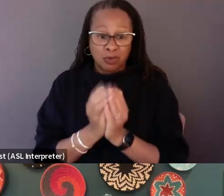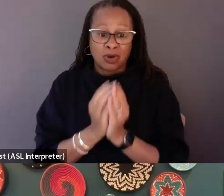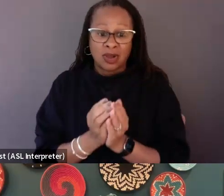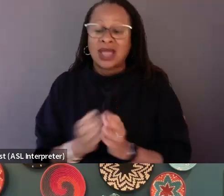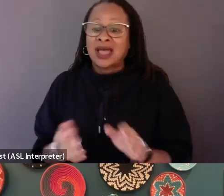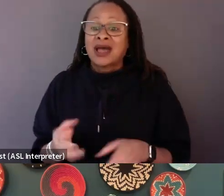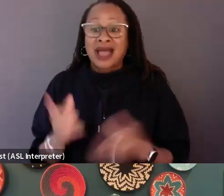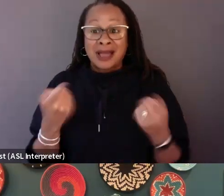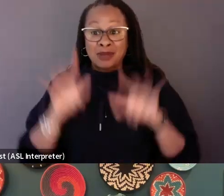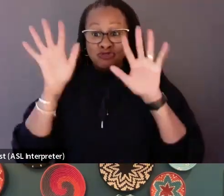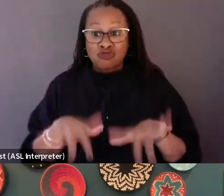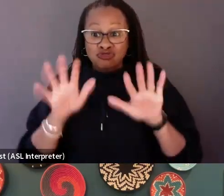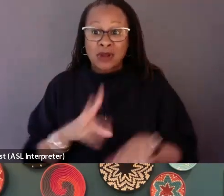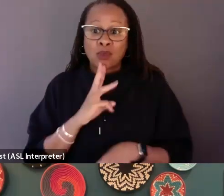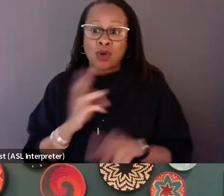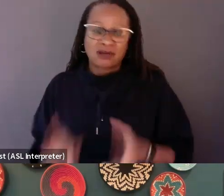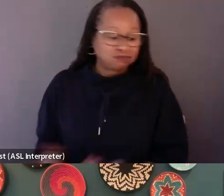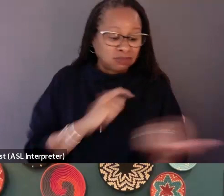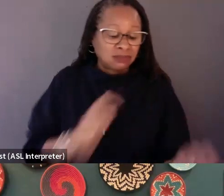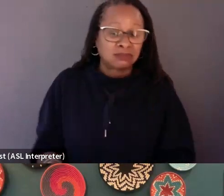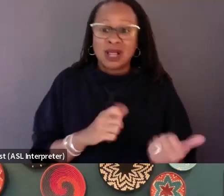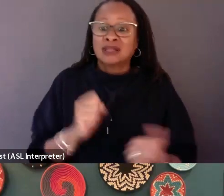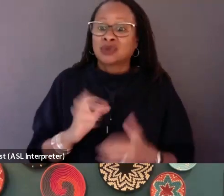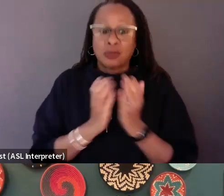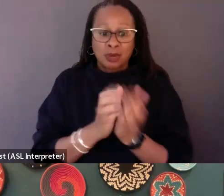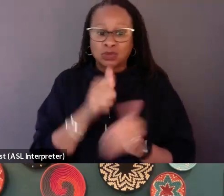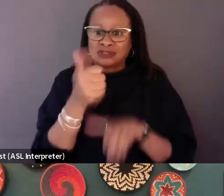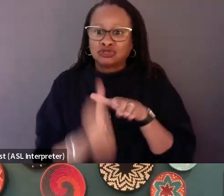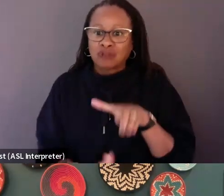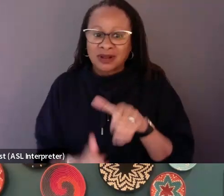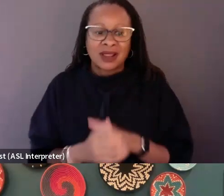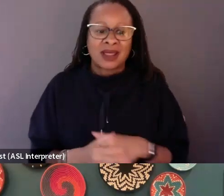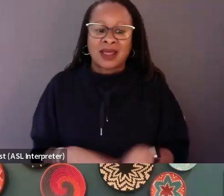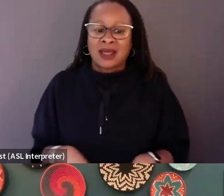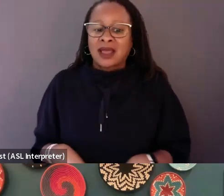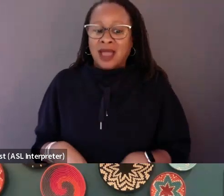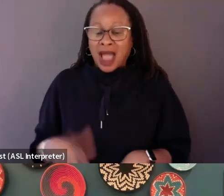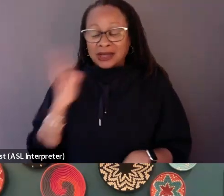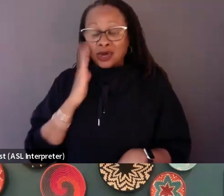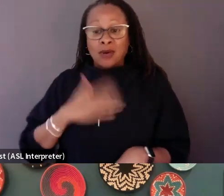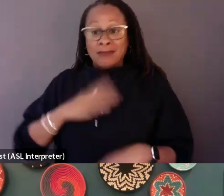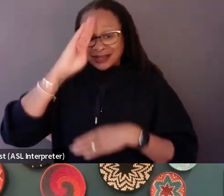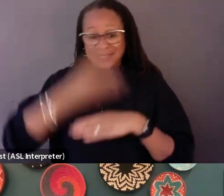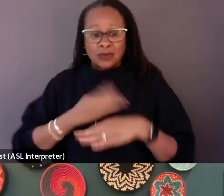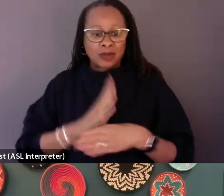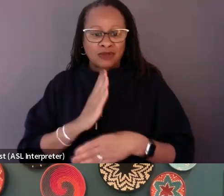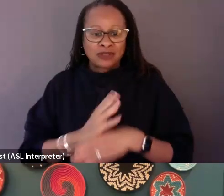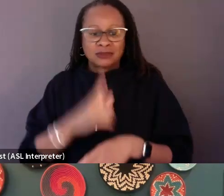of the boat, so that his boats won't drown. And here's a mother who's saying, I knew my son was going to be all right, because I saw a white force